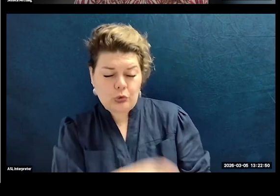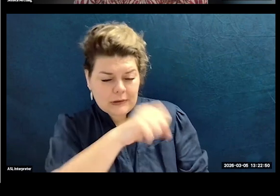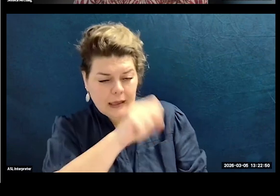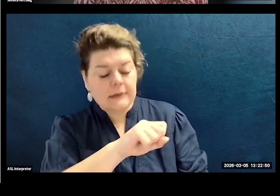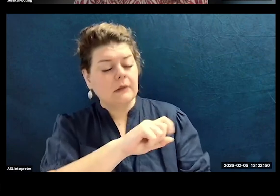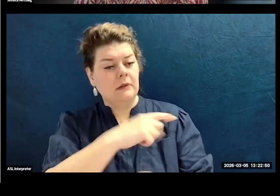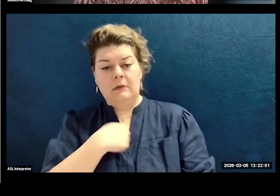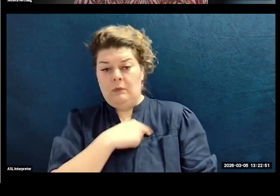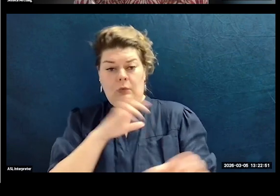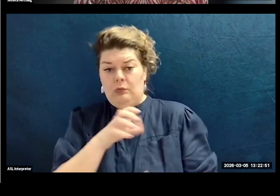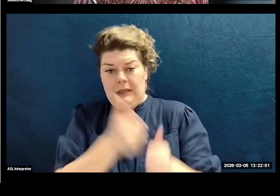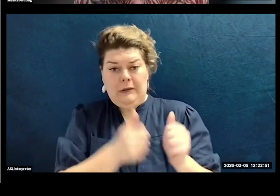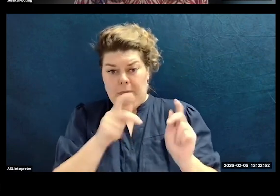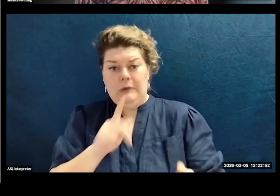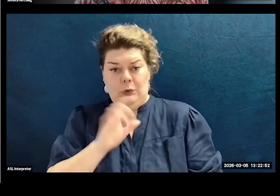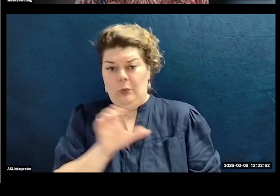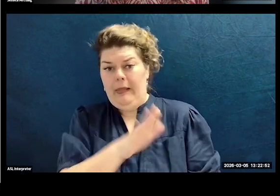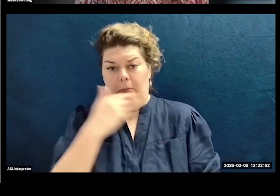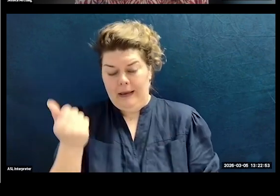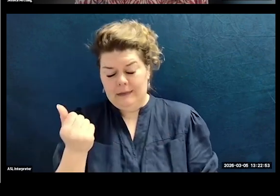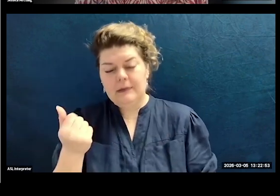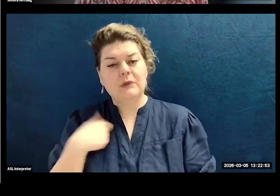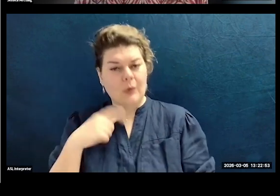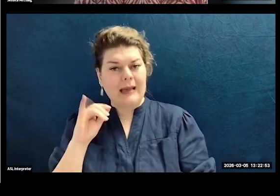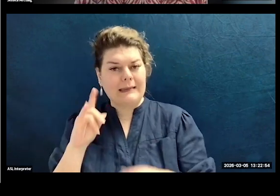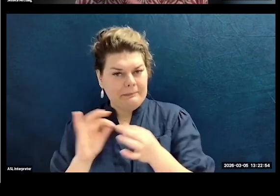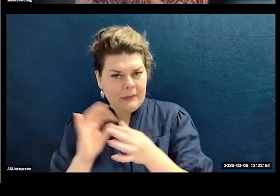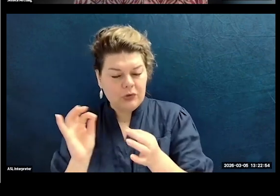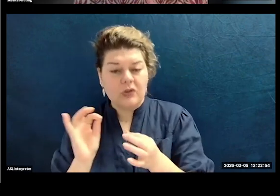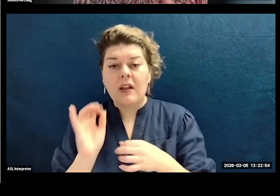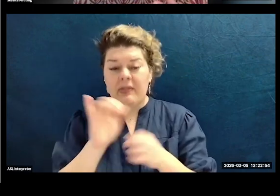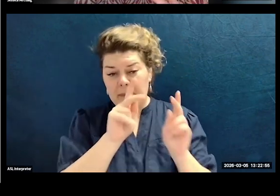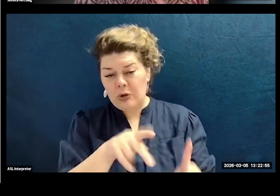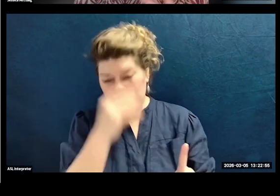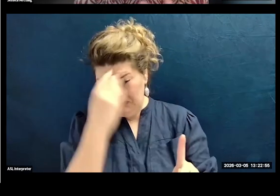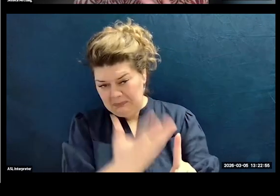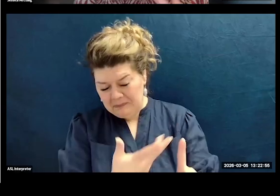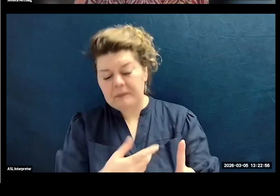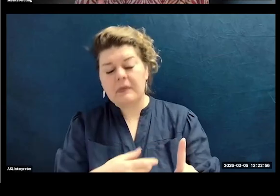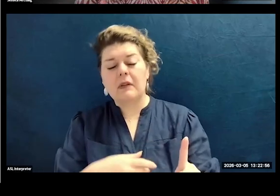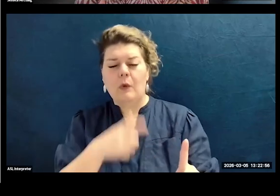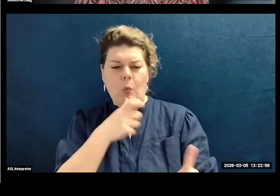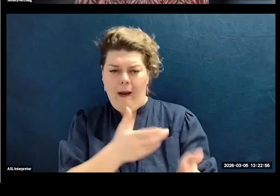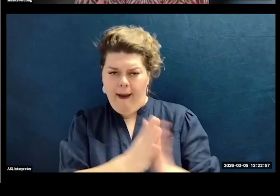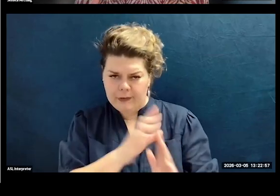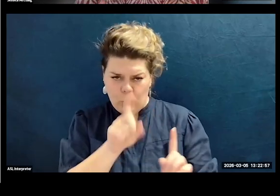And so I did mention to the person that asked the question that it's important to understand the context,